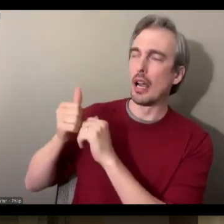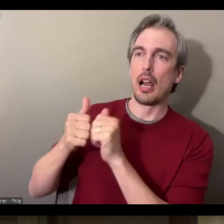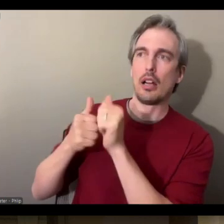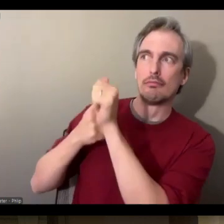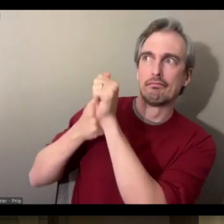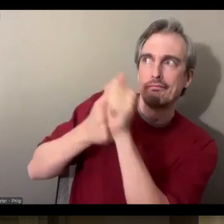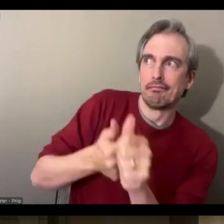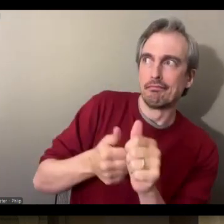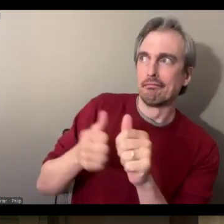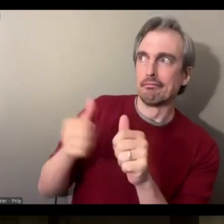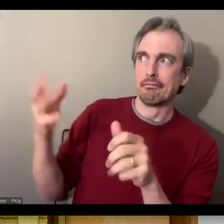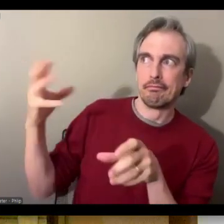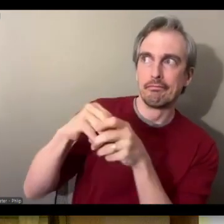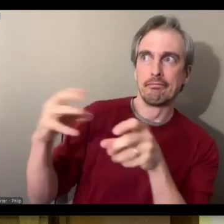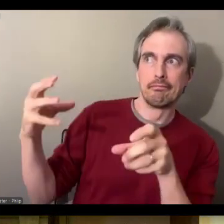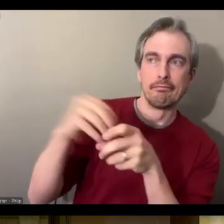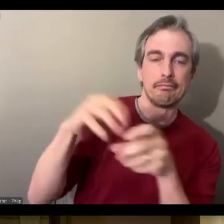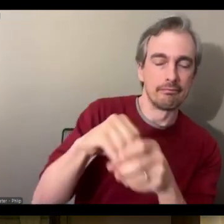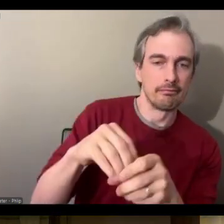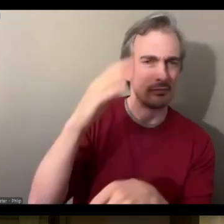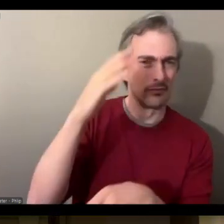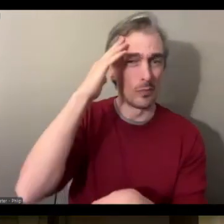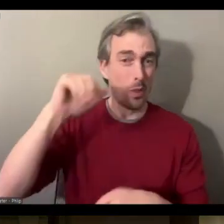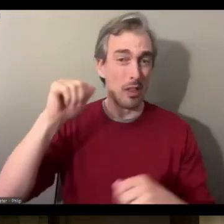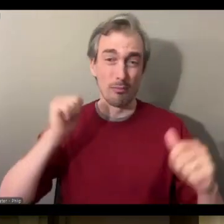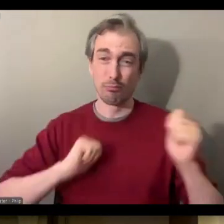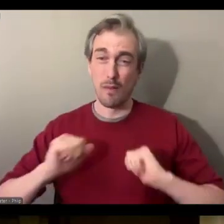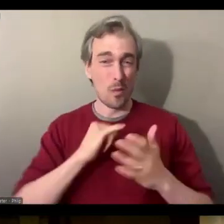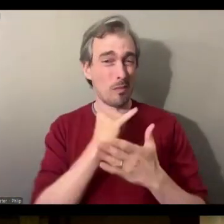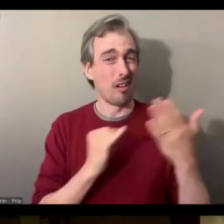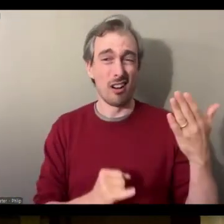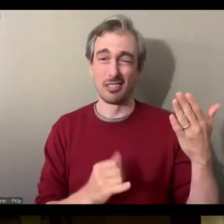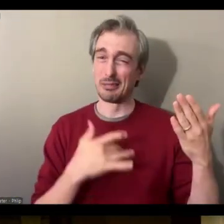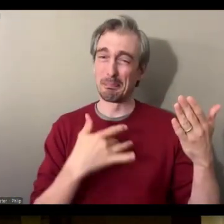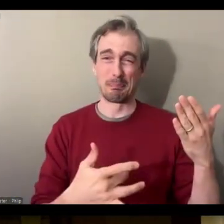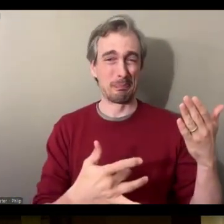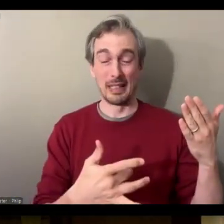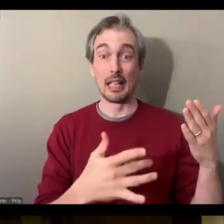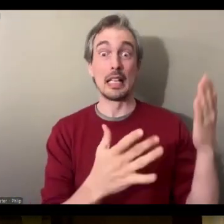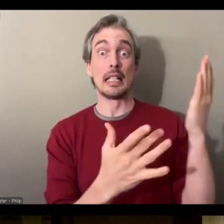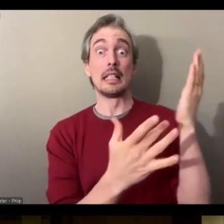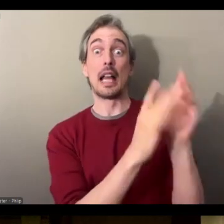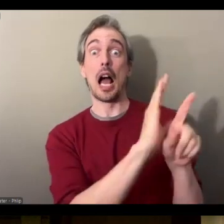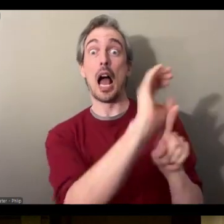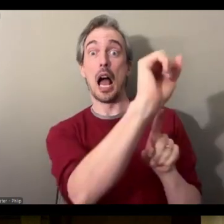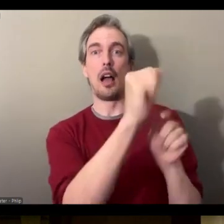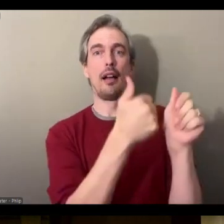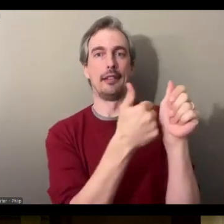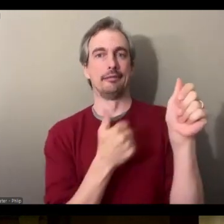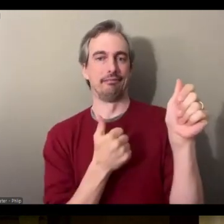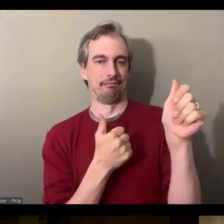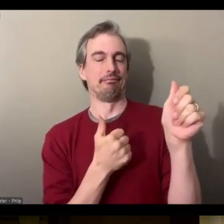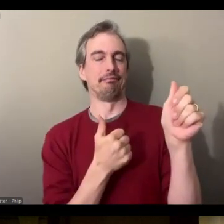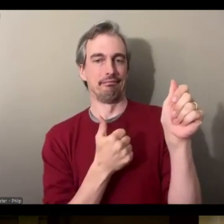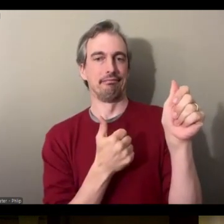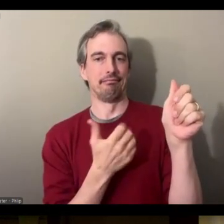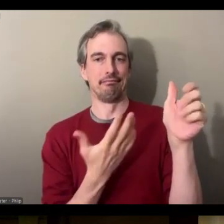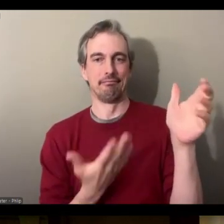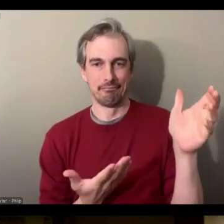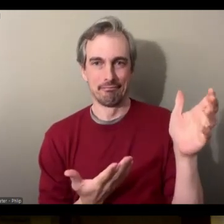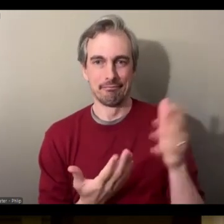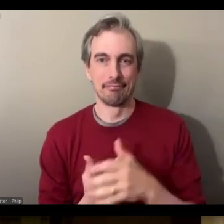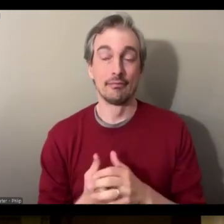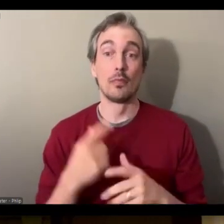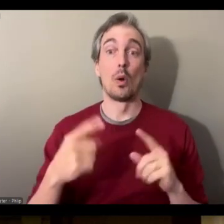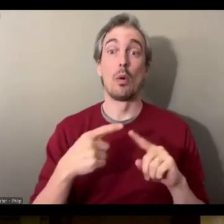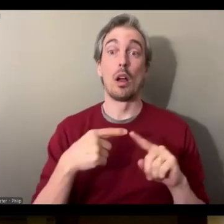of technology. So... When I had the opportunity to join the project of constructing the new